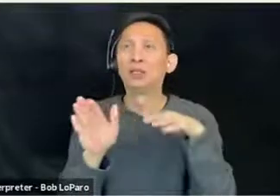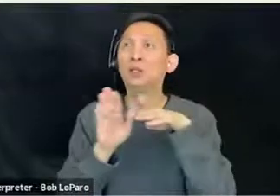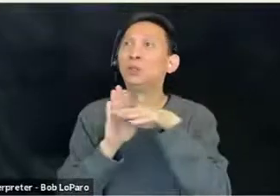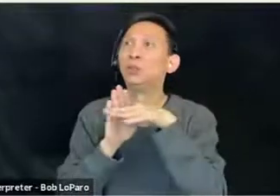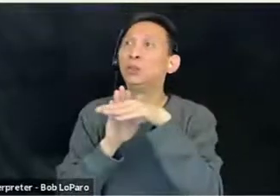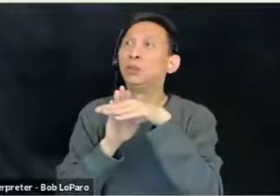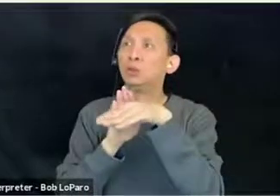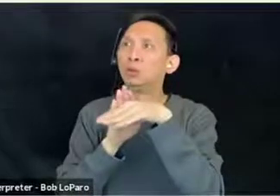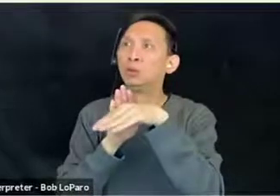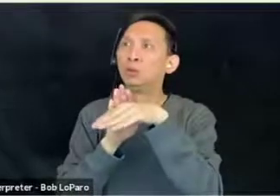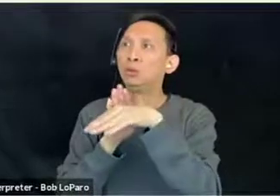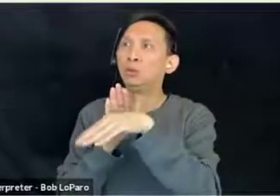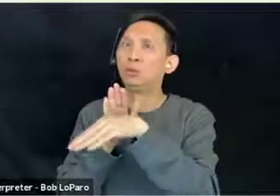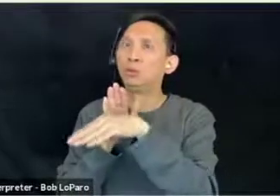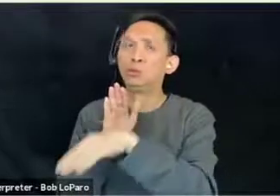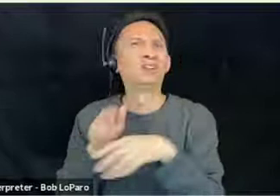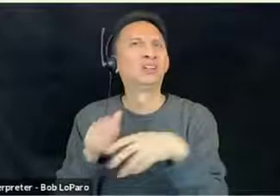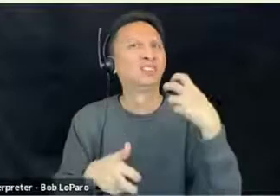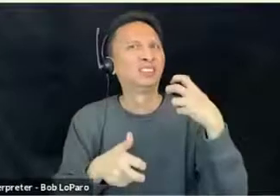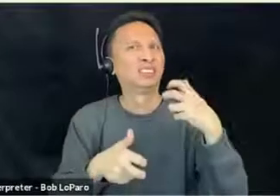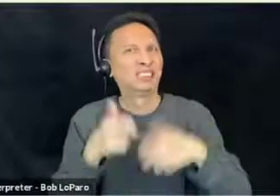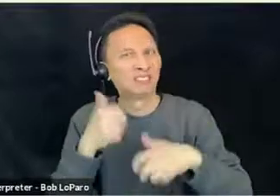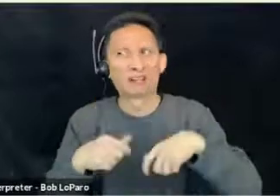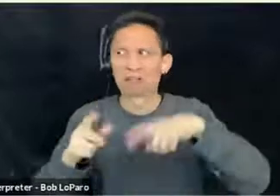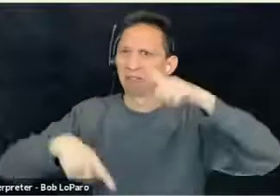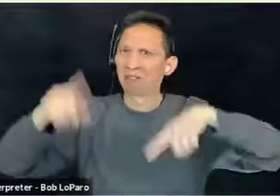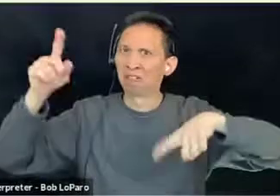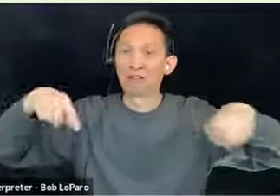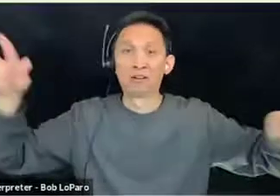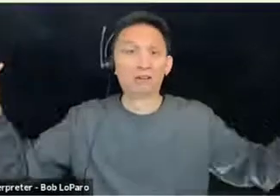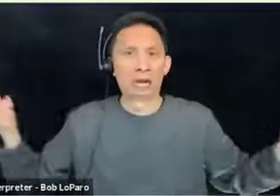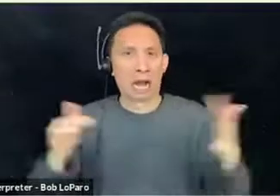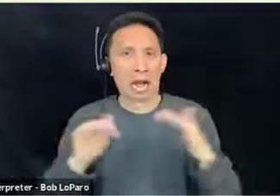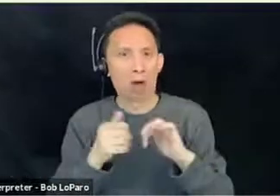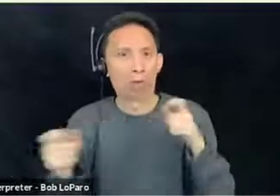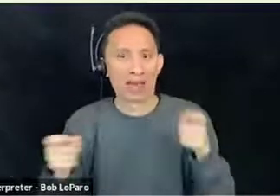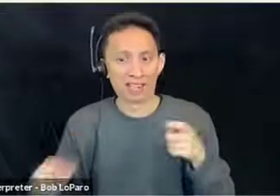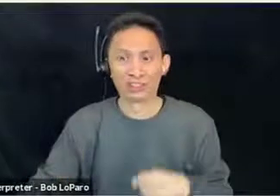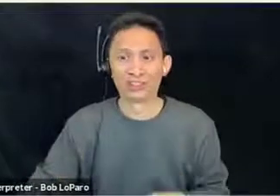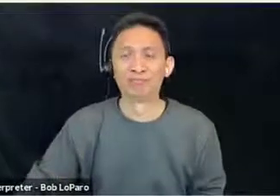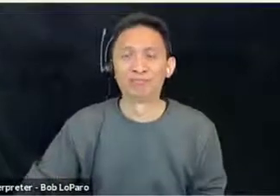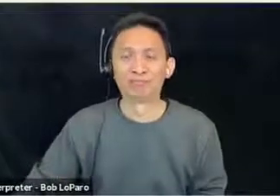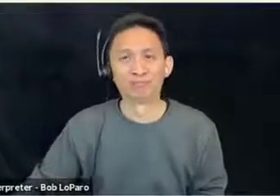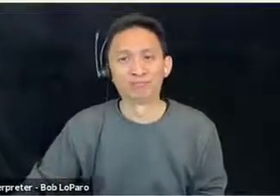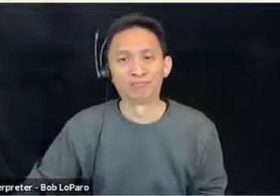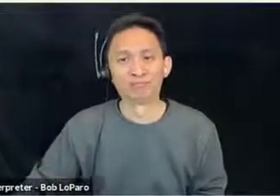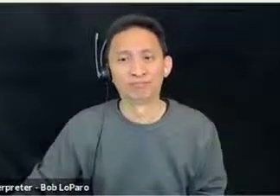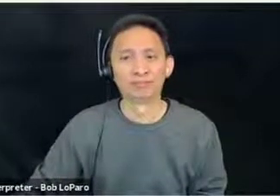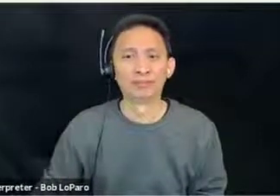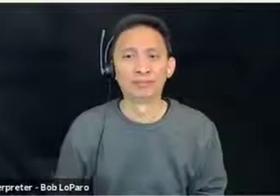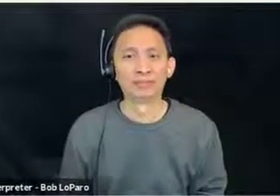So, this next slide talks about management of peroxisomal disorders in the Zellweger spectrum.